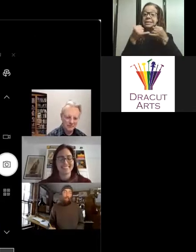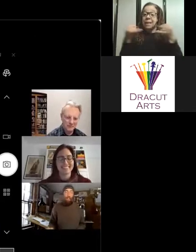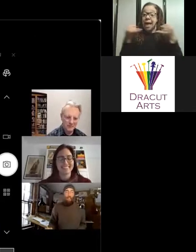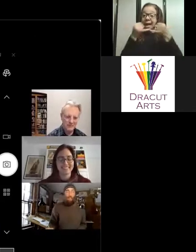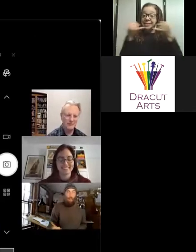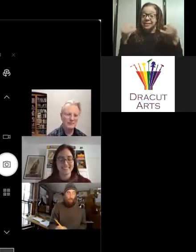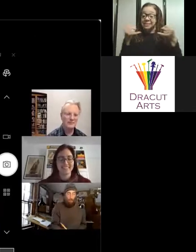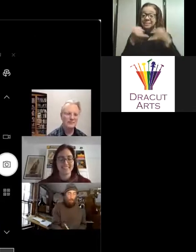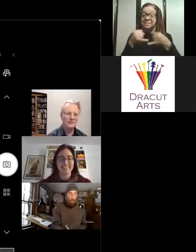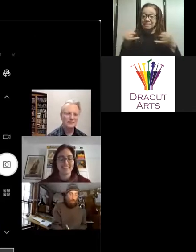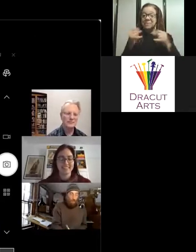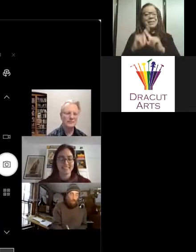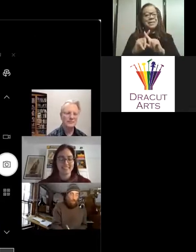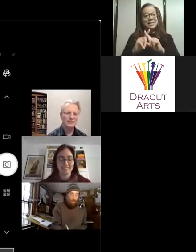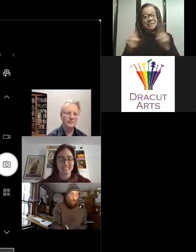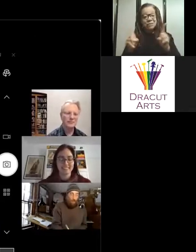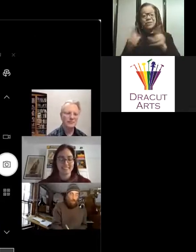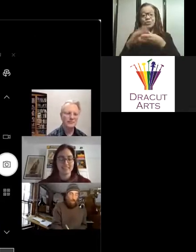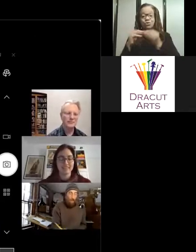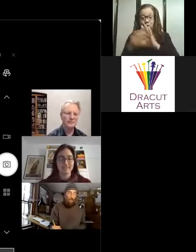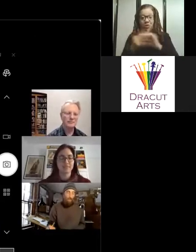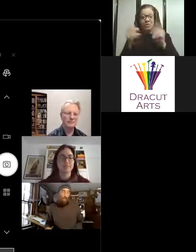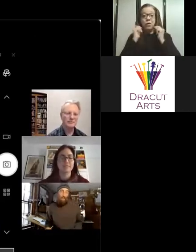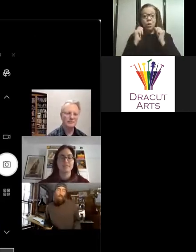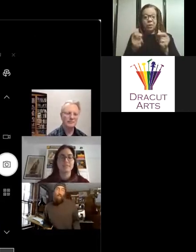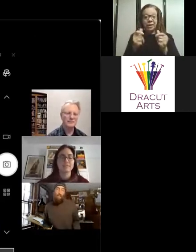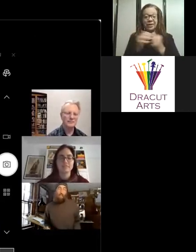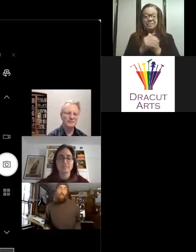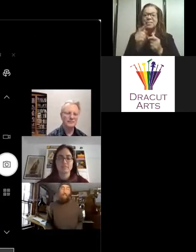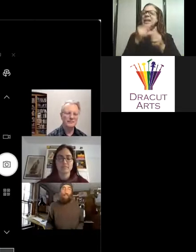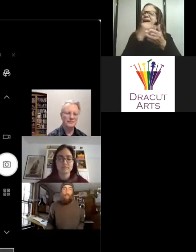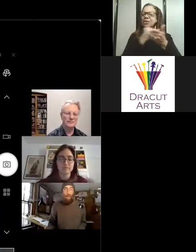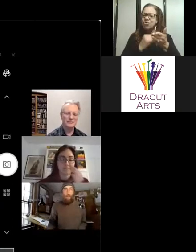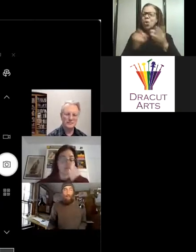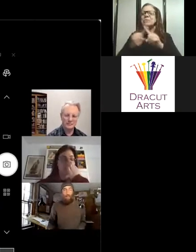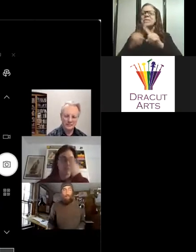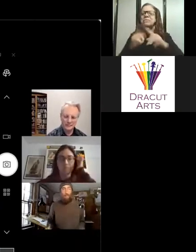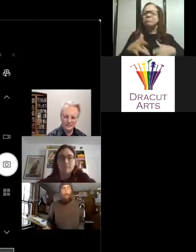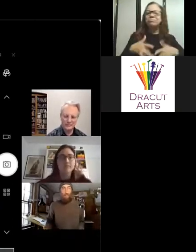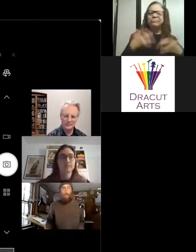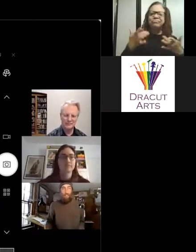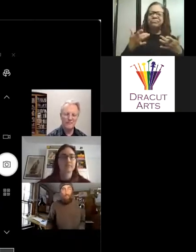totally different turn very quickly. Um, and, and I could draw lots of adventures and things in my in my sketchbooks as a kid!